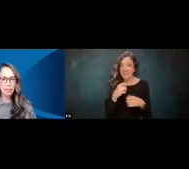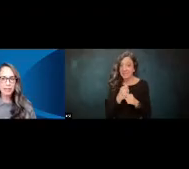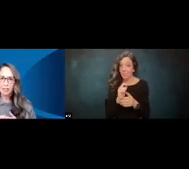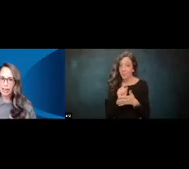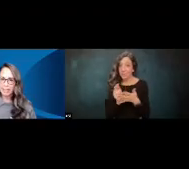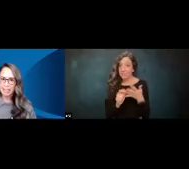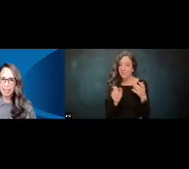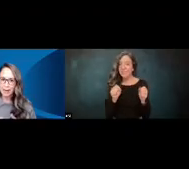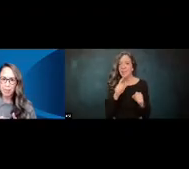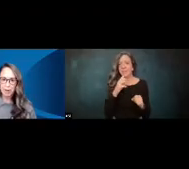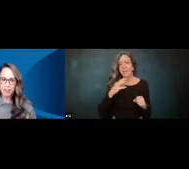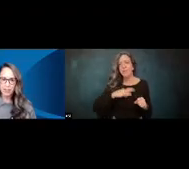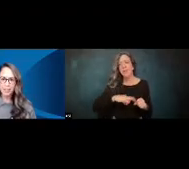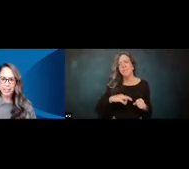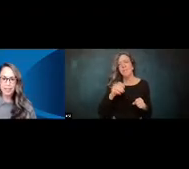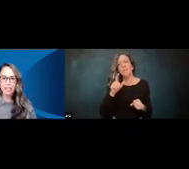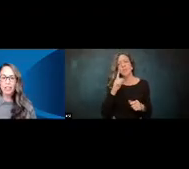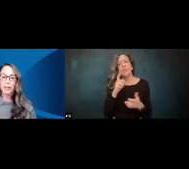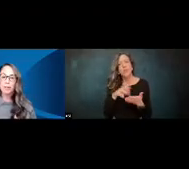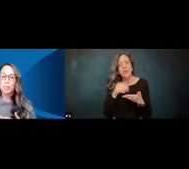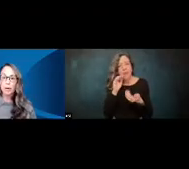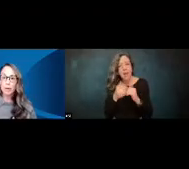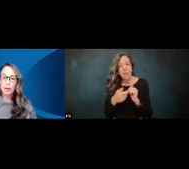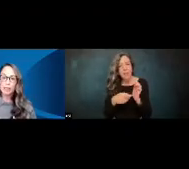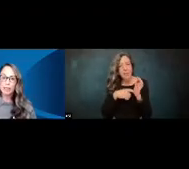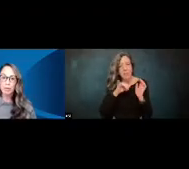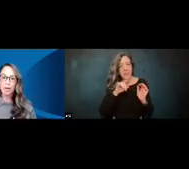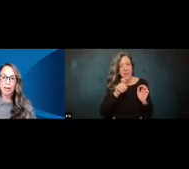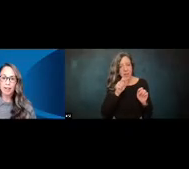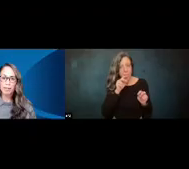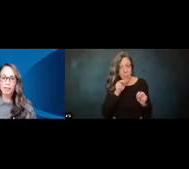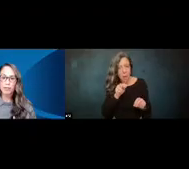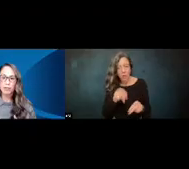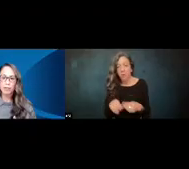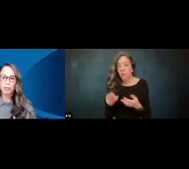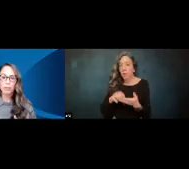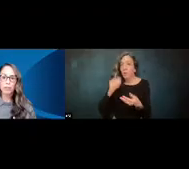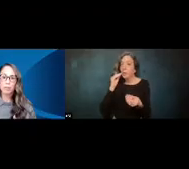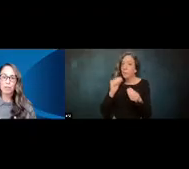requirements of IDEA are monitored, learning more about statewide outcomes for students with